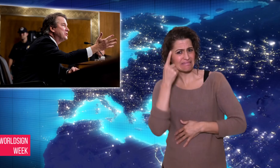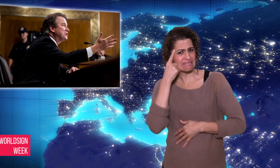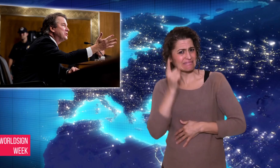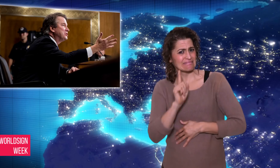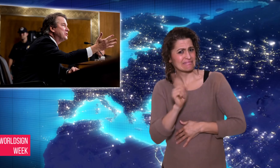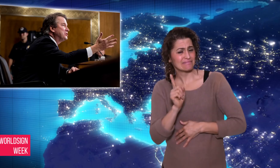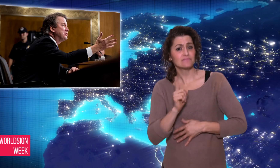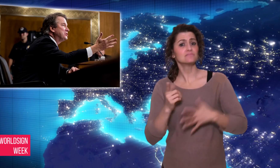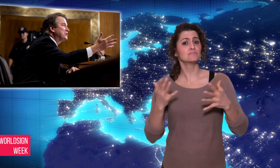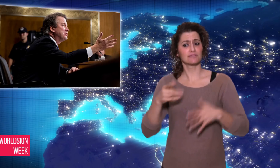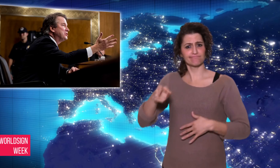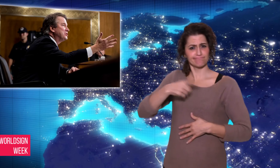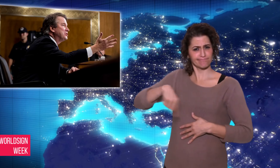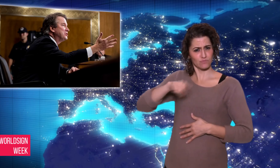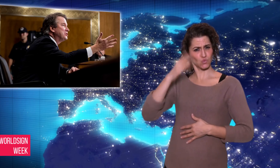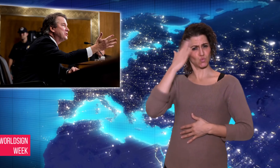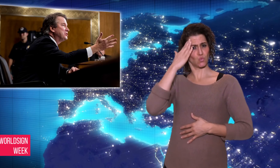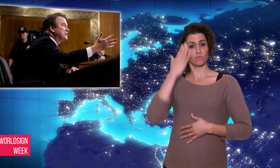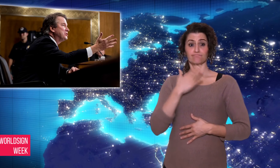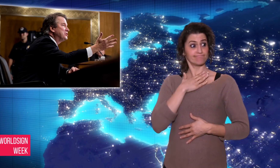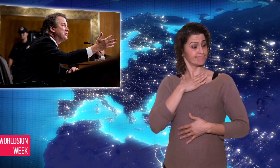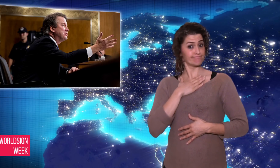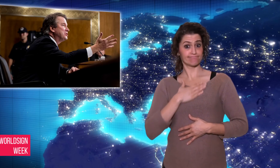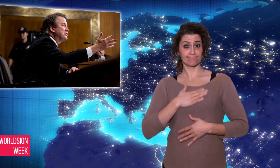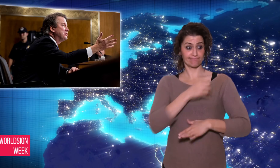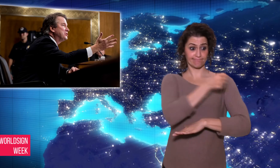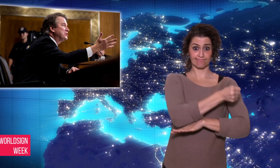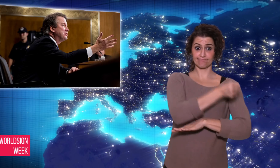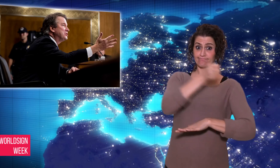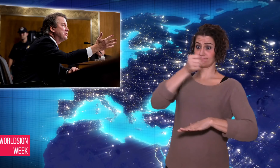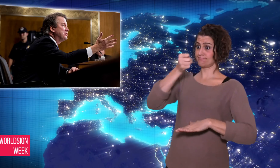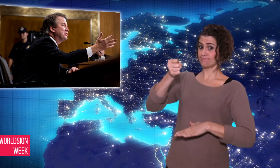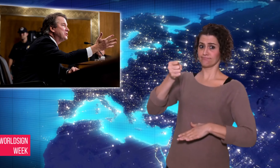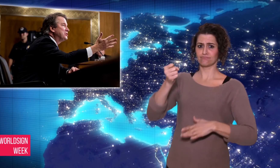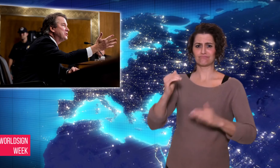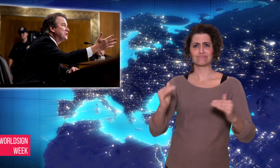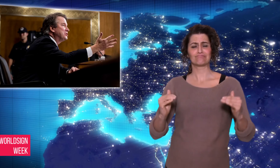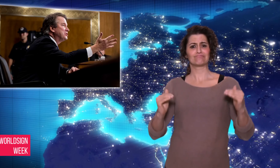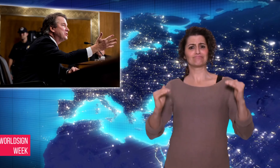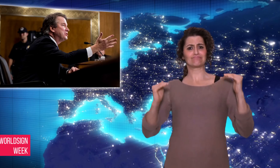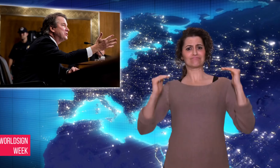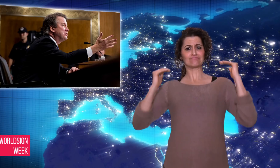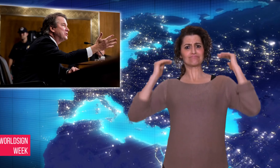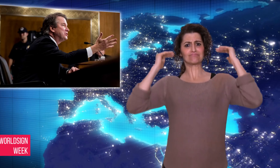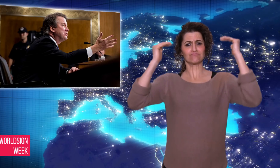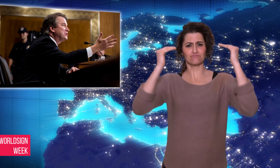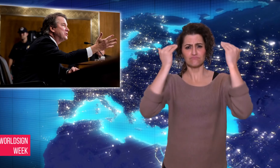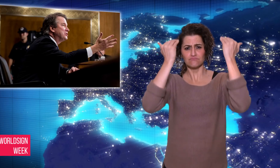observers who expected all Supreme